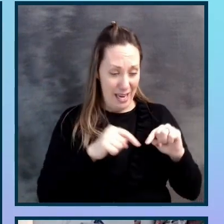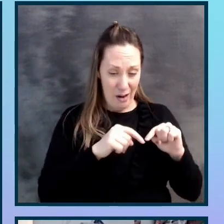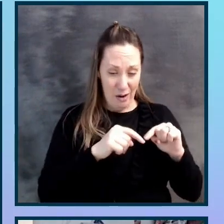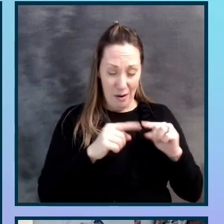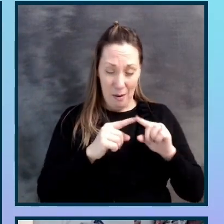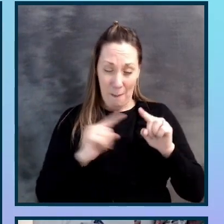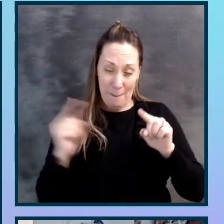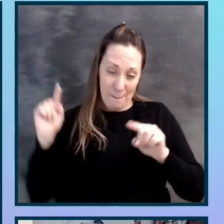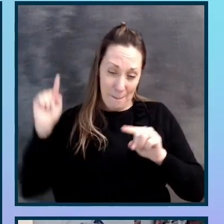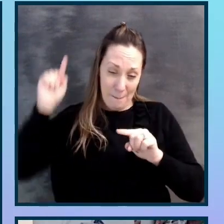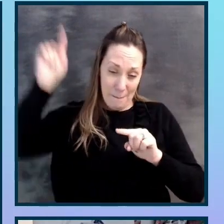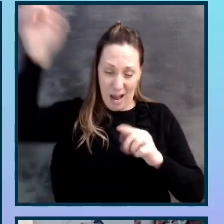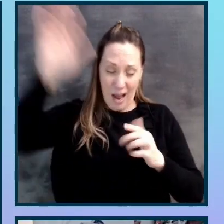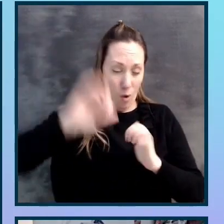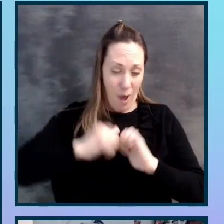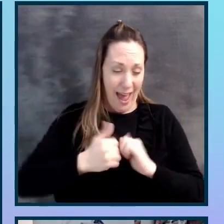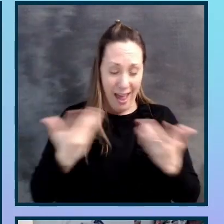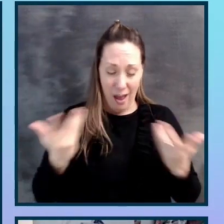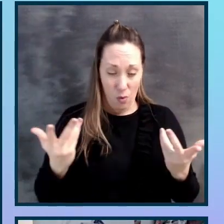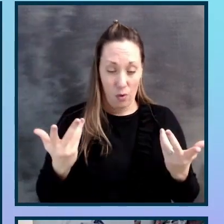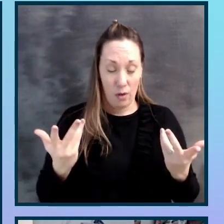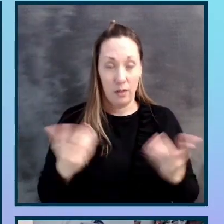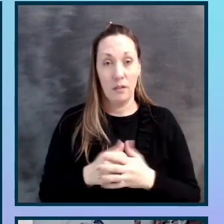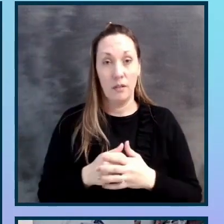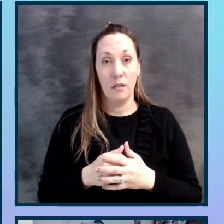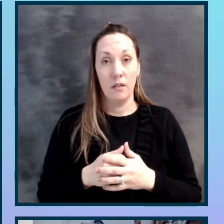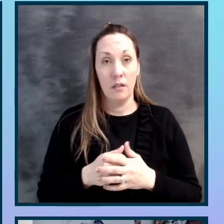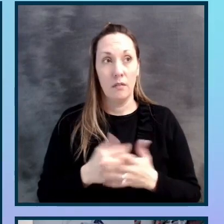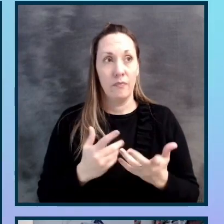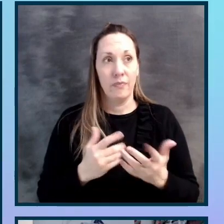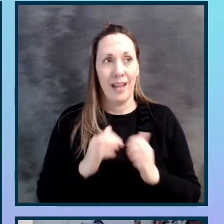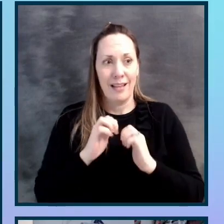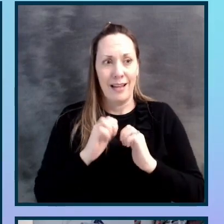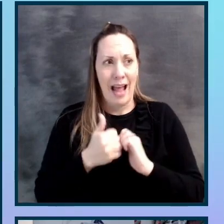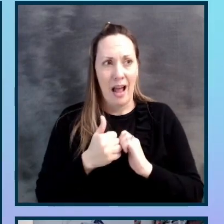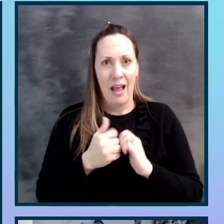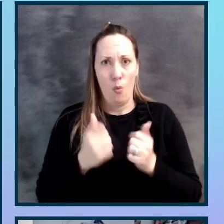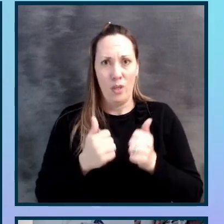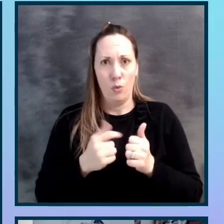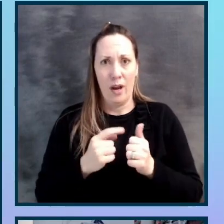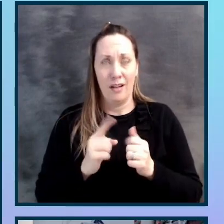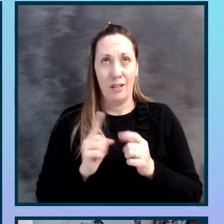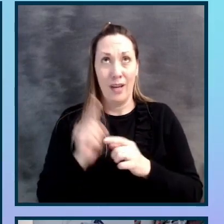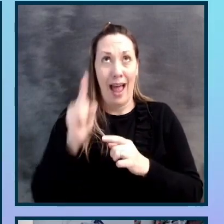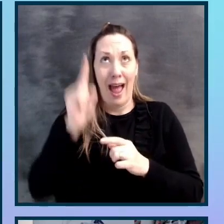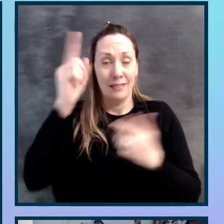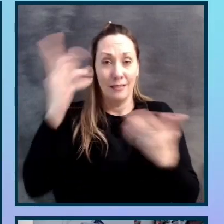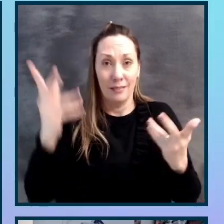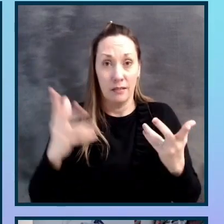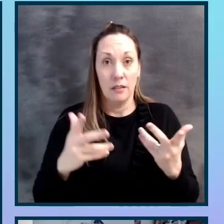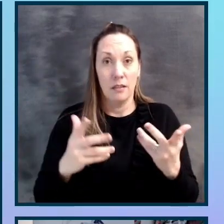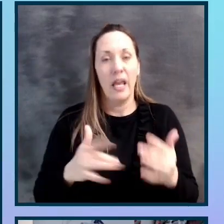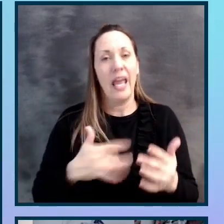and head out there? And which way should we be headed?" It could feel overwhelming